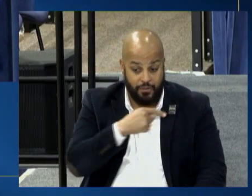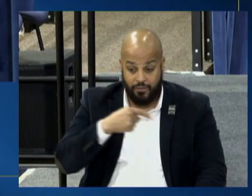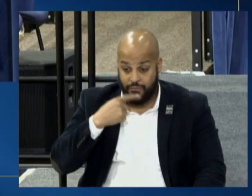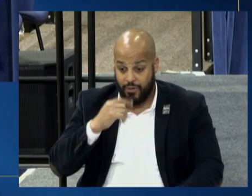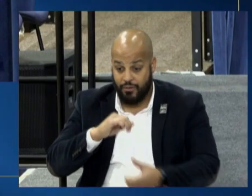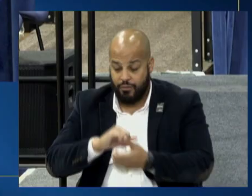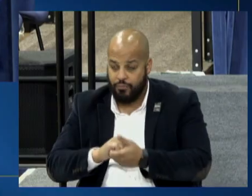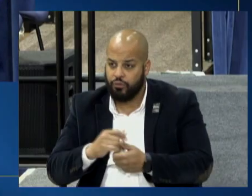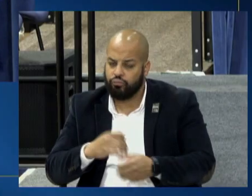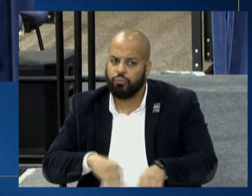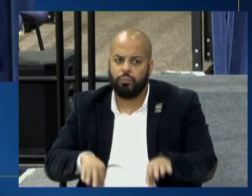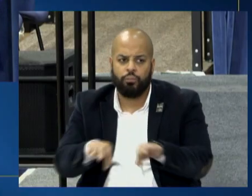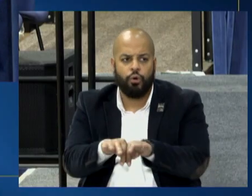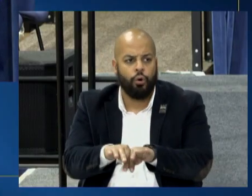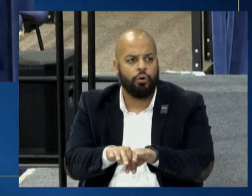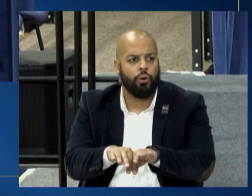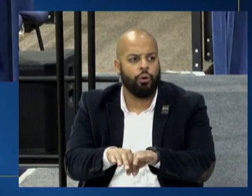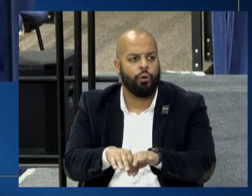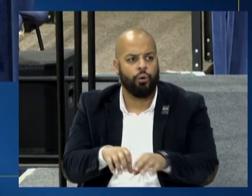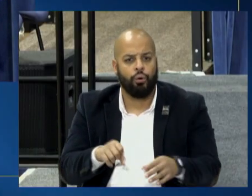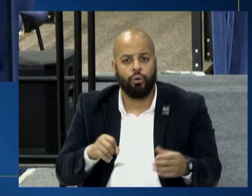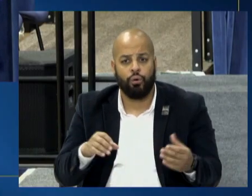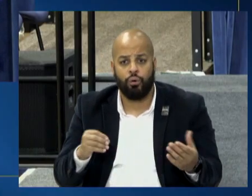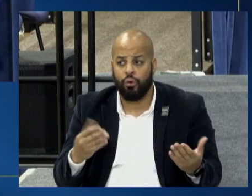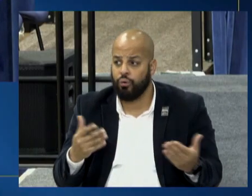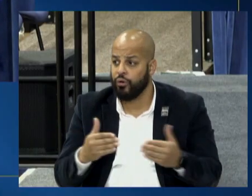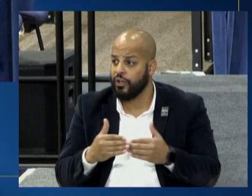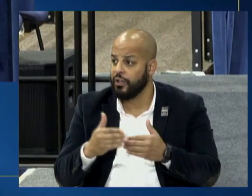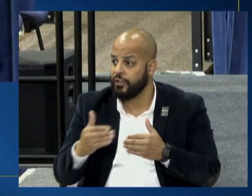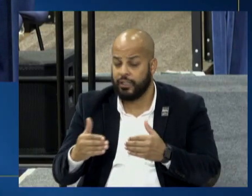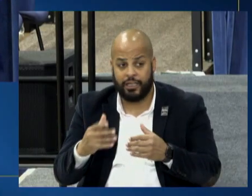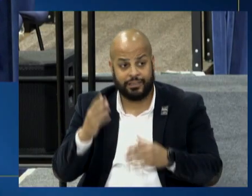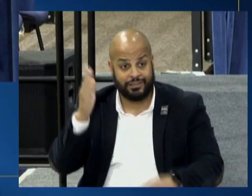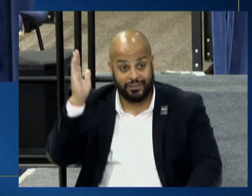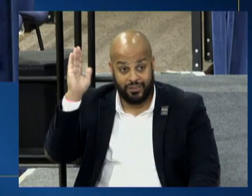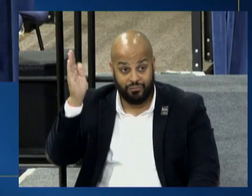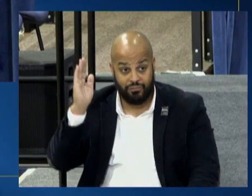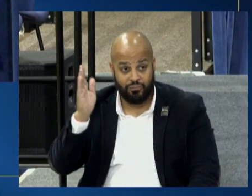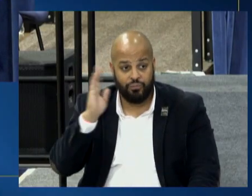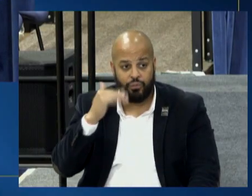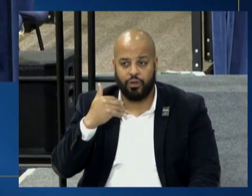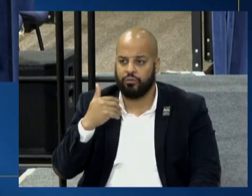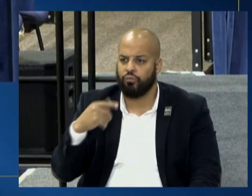piece of it. And so, this next group of speakers that we have are going to be those who represent